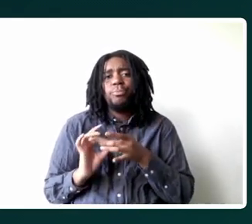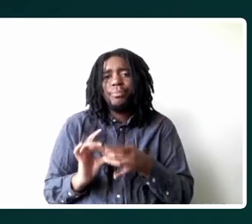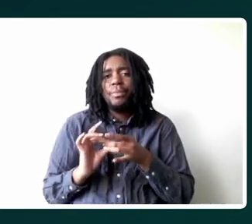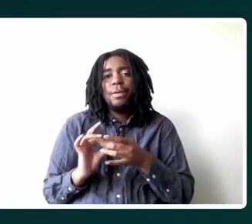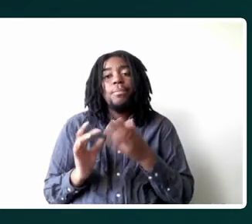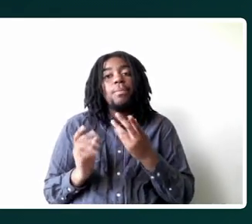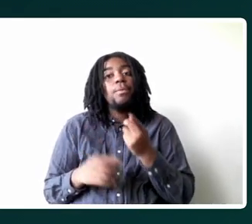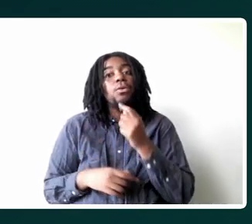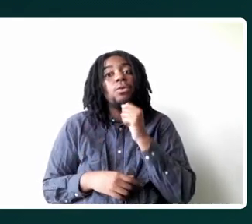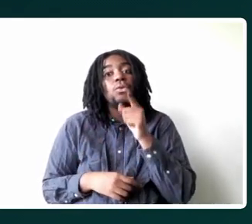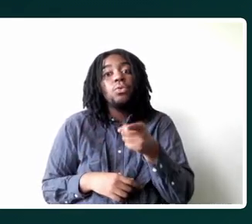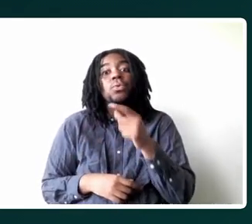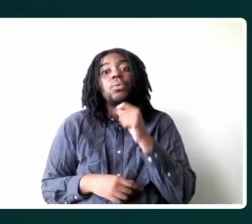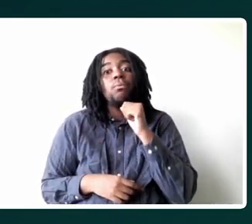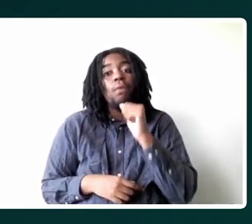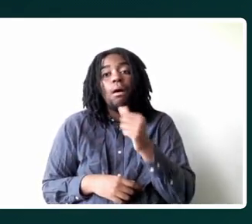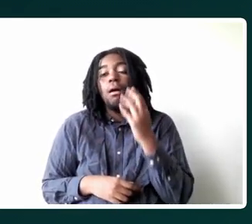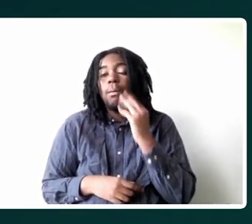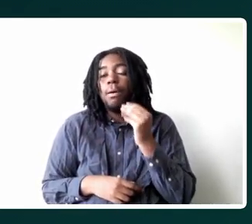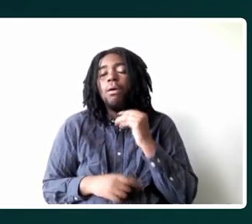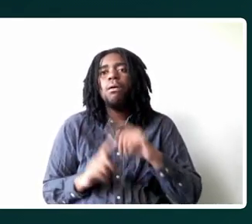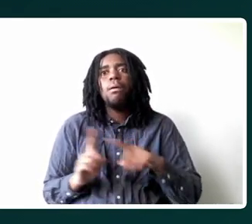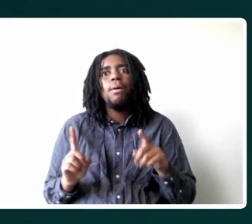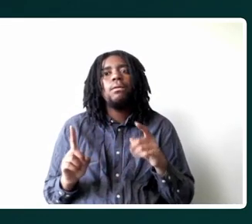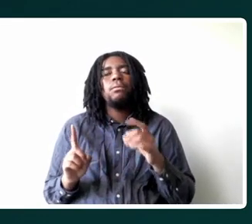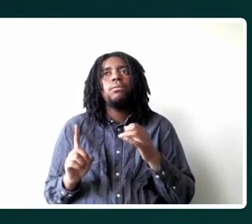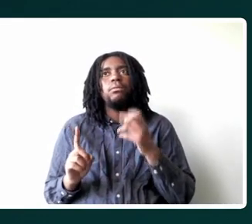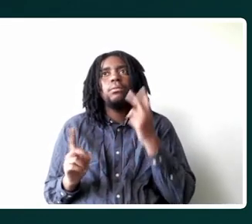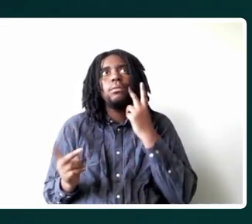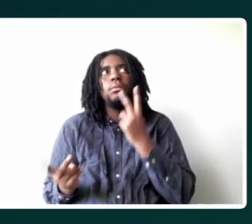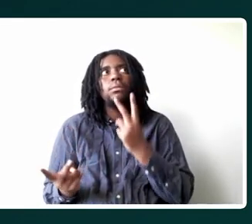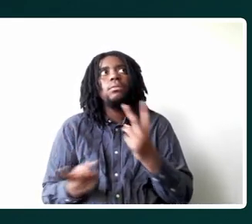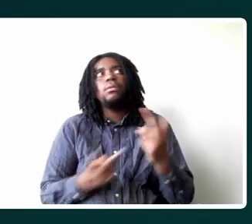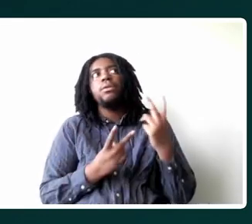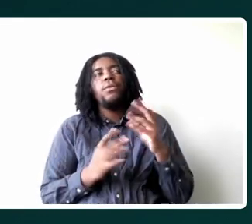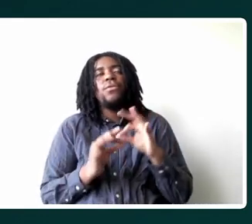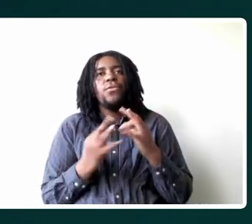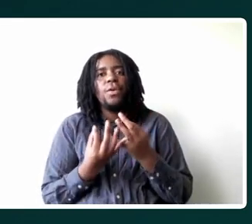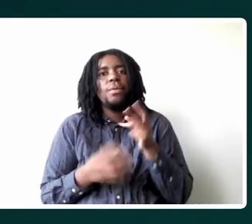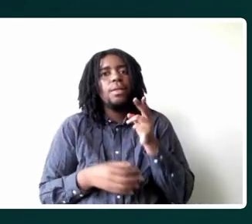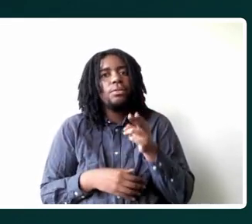have experienced, it is bringing you back to the family histories that you grew up with and making